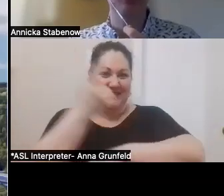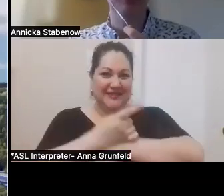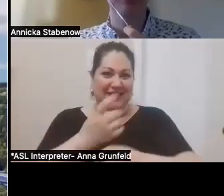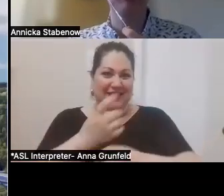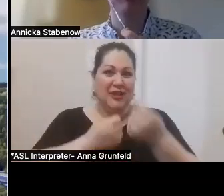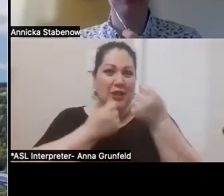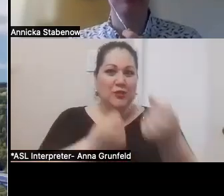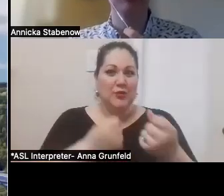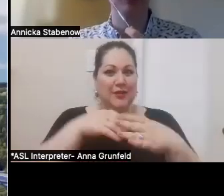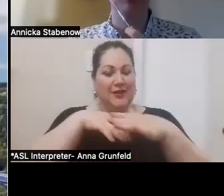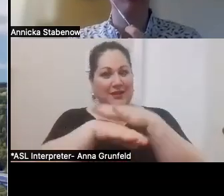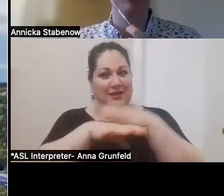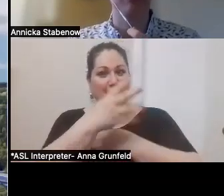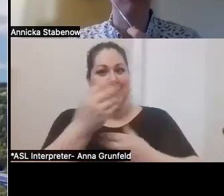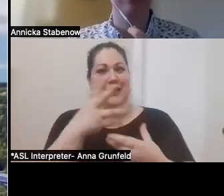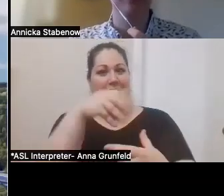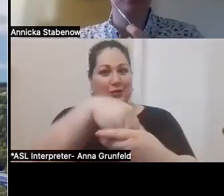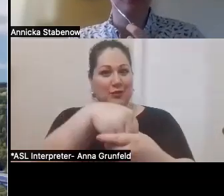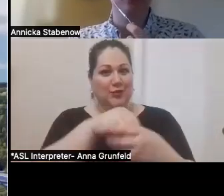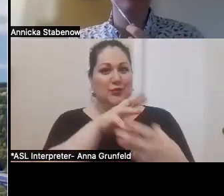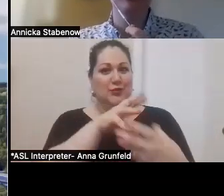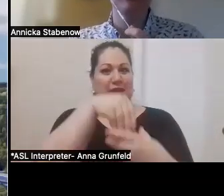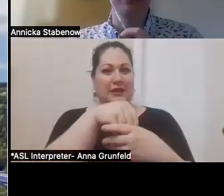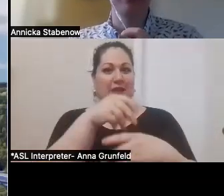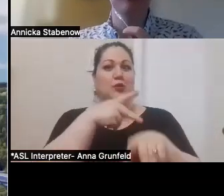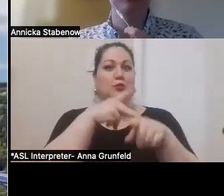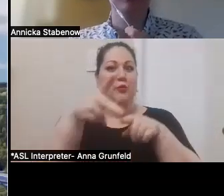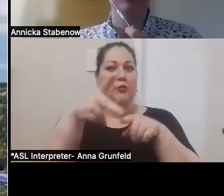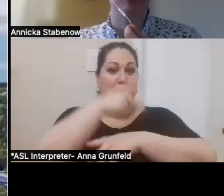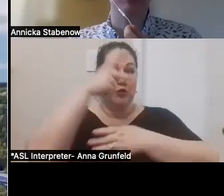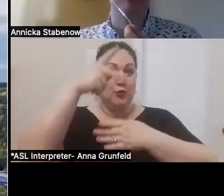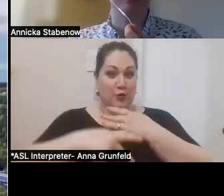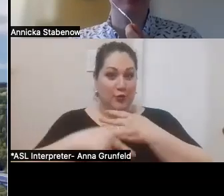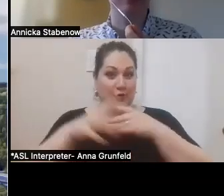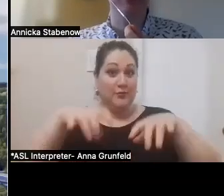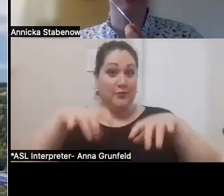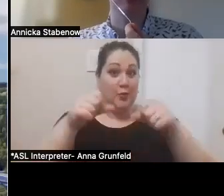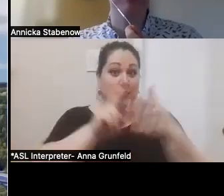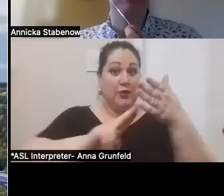within professional programs conference hosted by the University of Toronto accessibility offices.